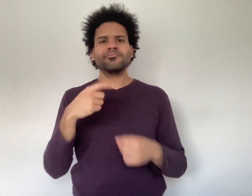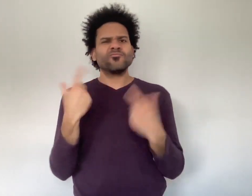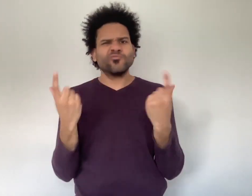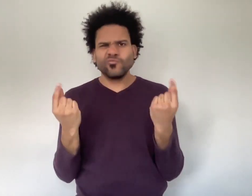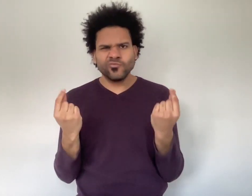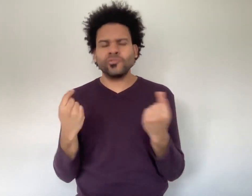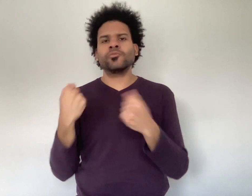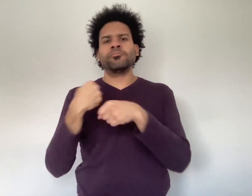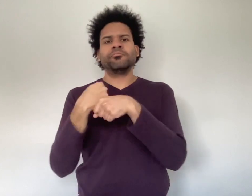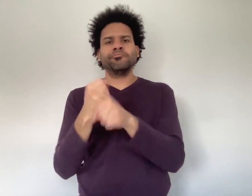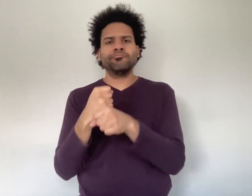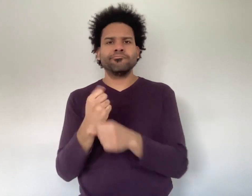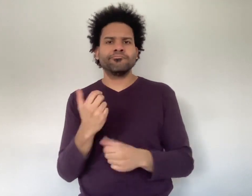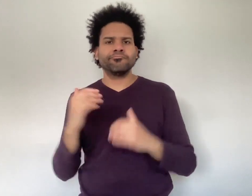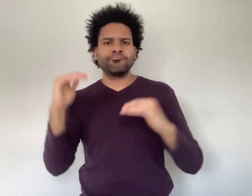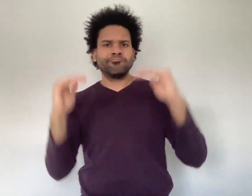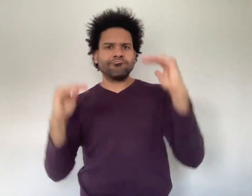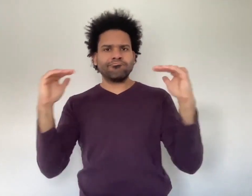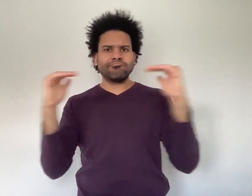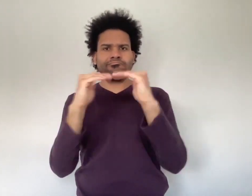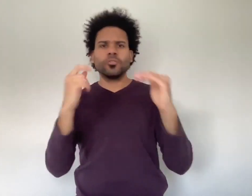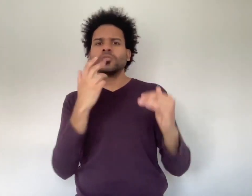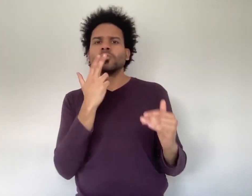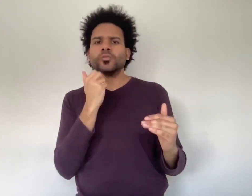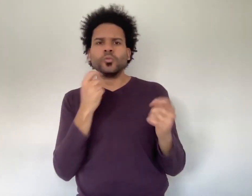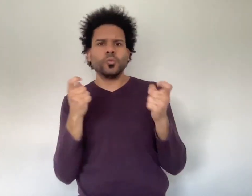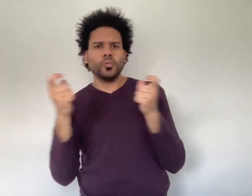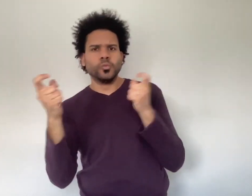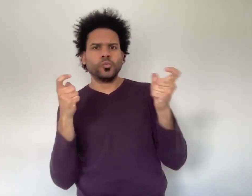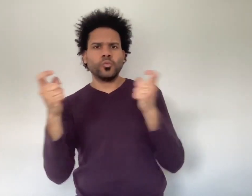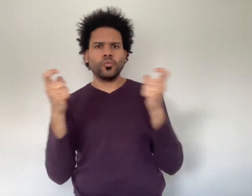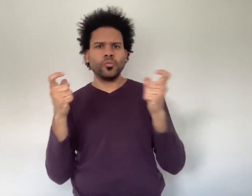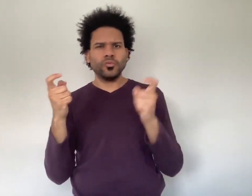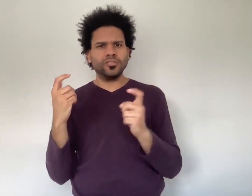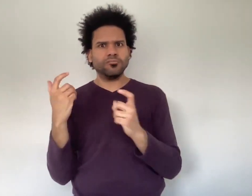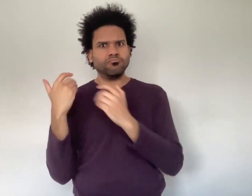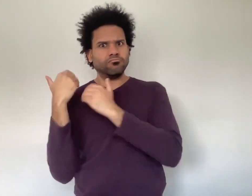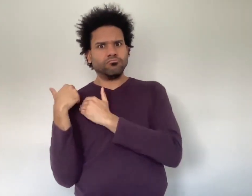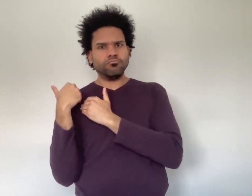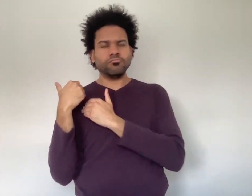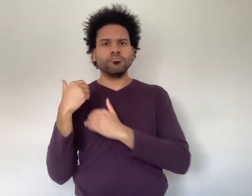The pancreas as an organ operates the glucose-insulin regulation.